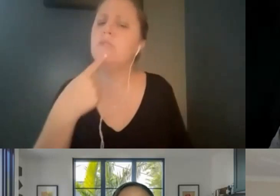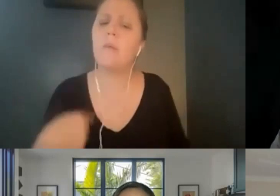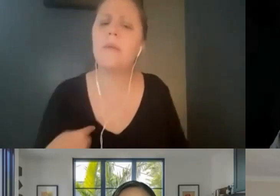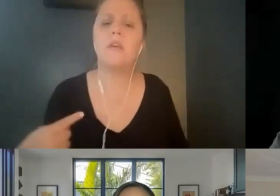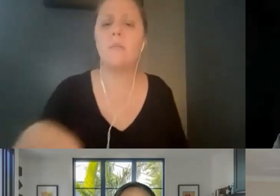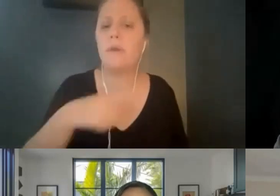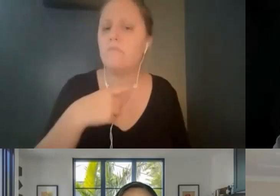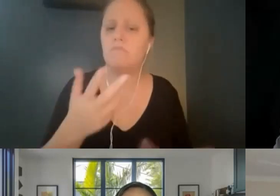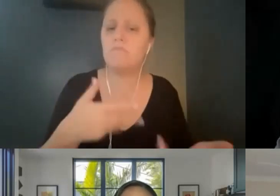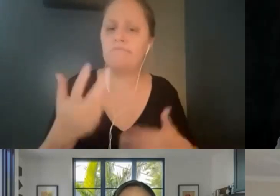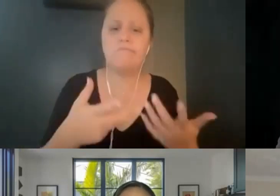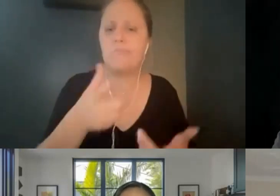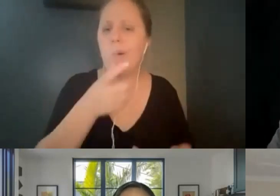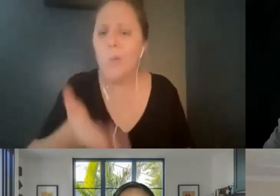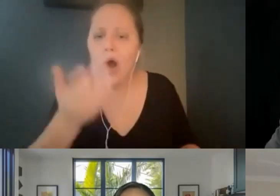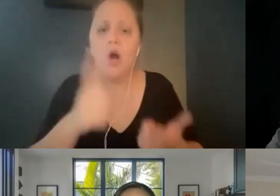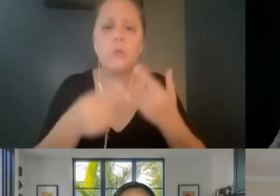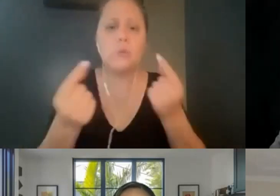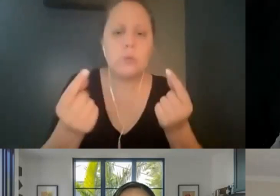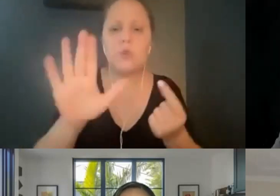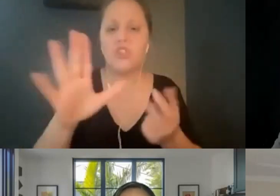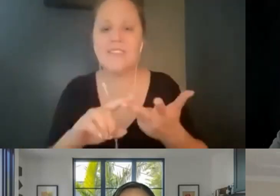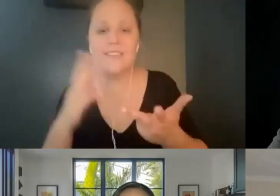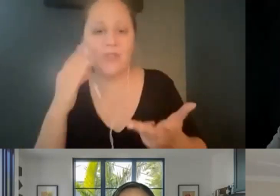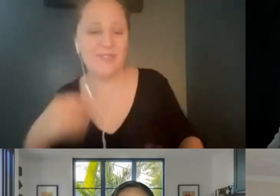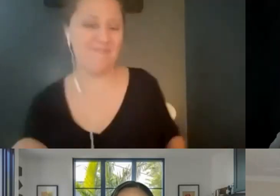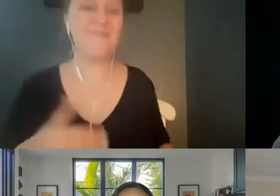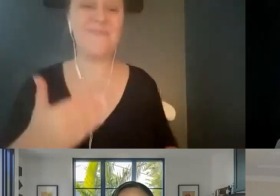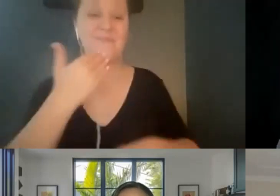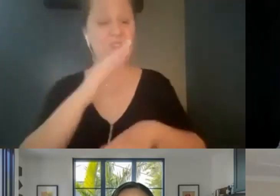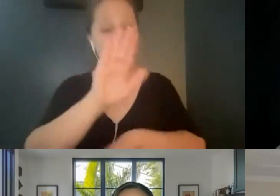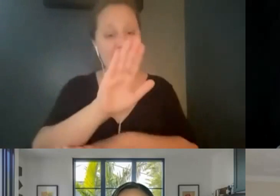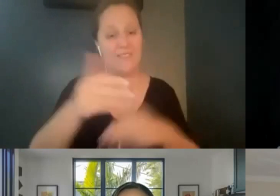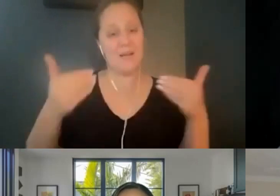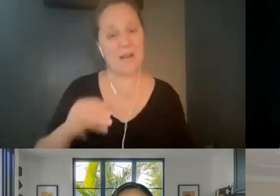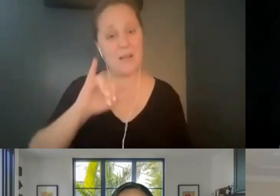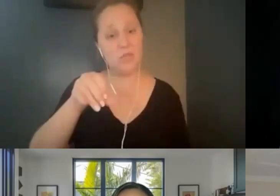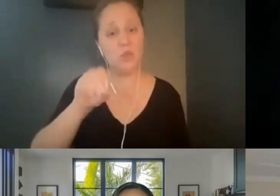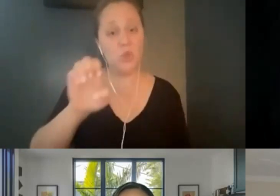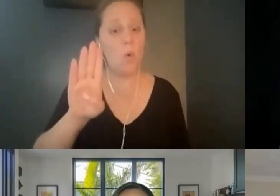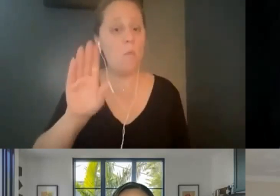where you're from a little bit of your of your journey. Good evening, my name is Joe Barone. I'm diagnosed with spastic